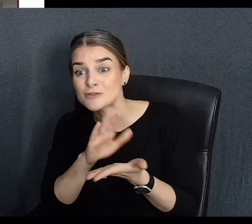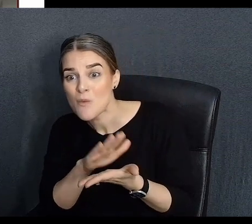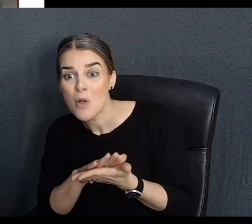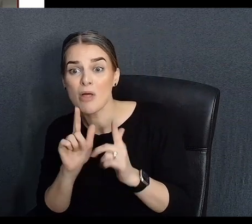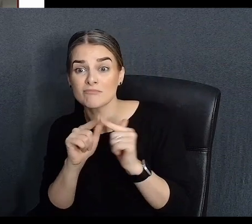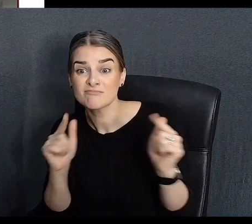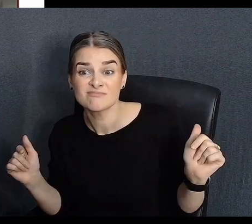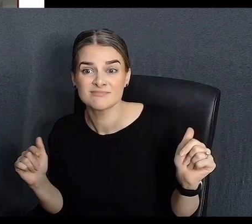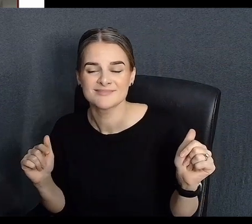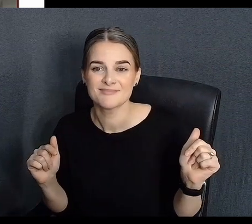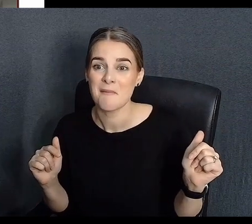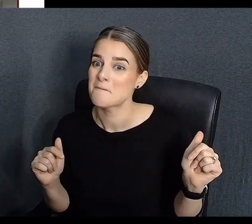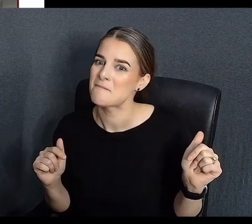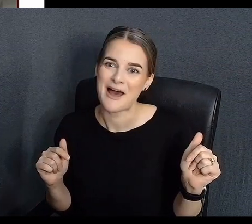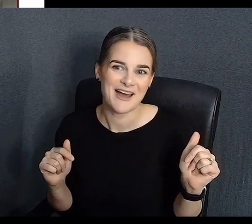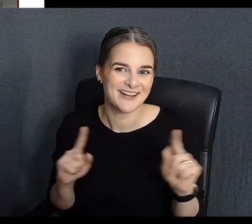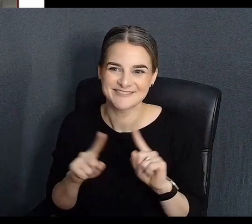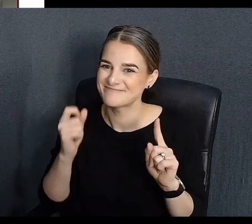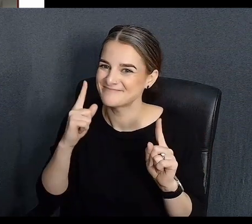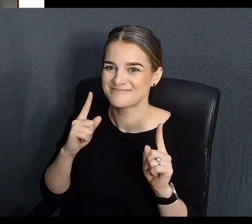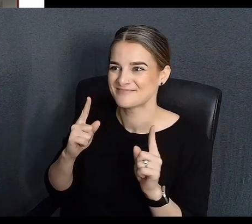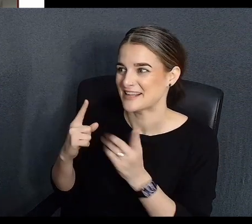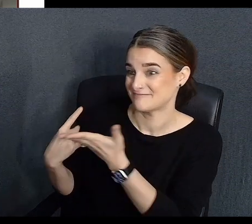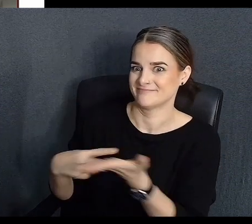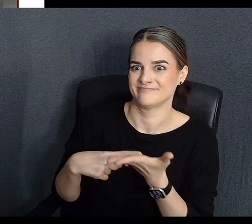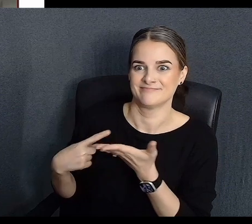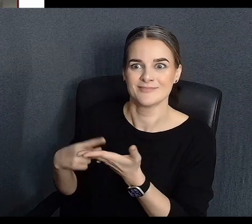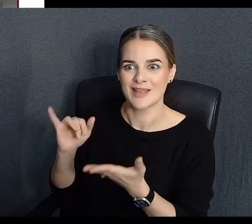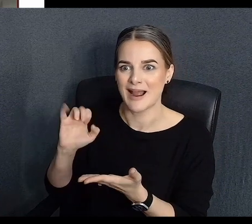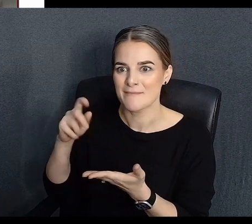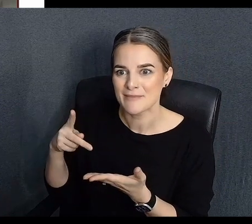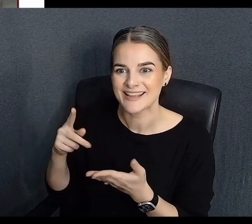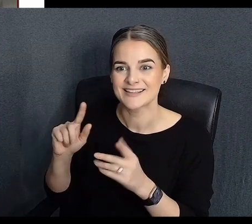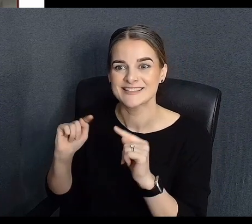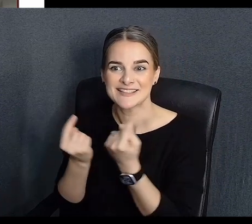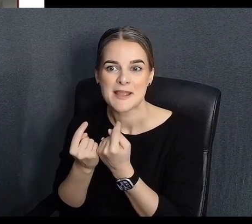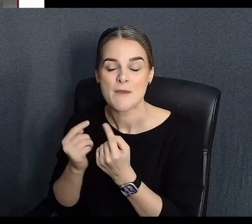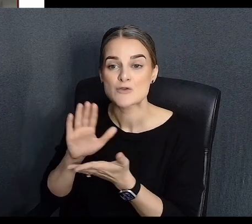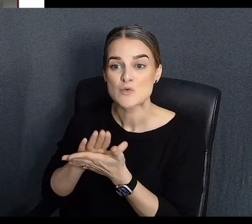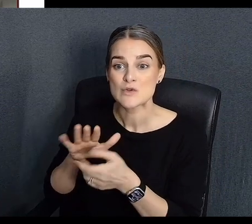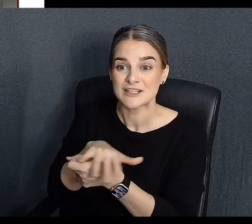to debate with the IEP team and the school district. So those are things-- I don't have a magic answer-- but those